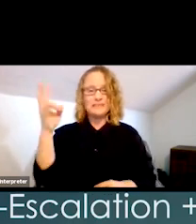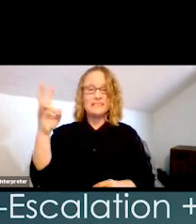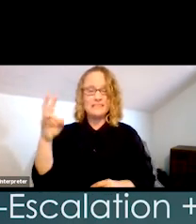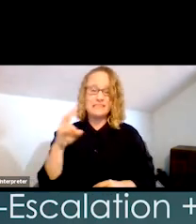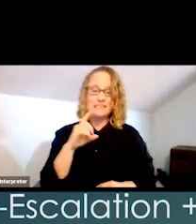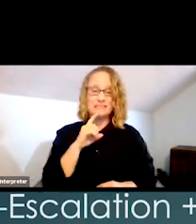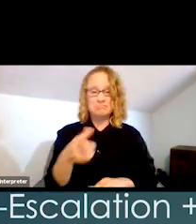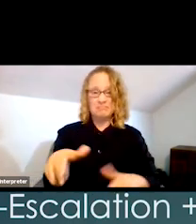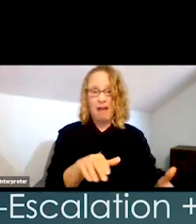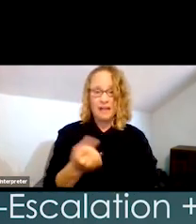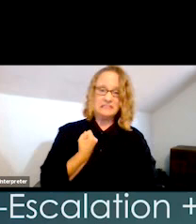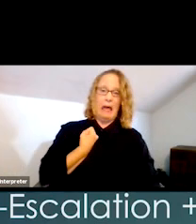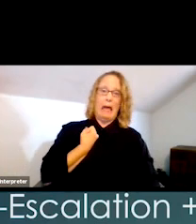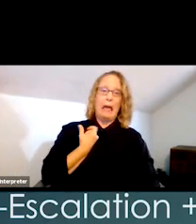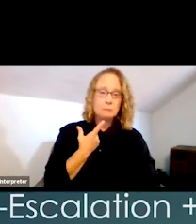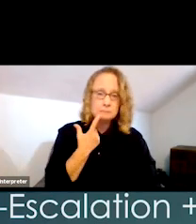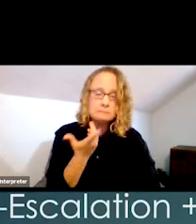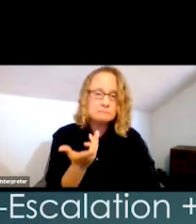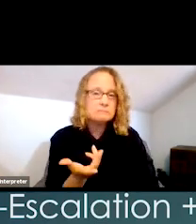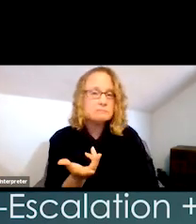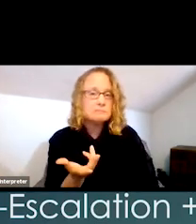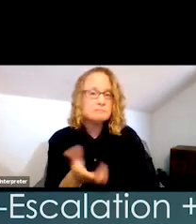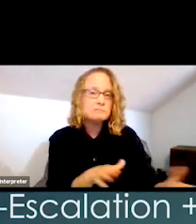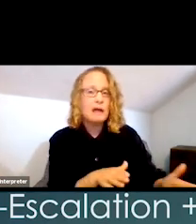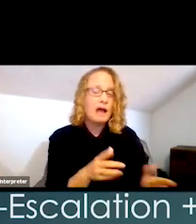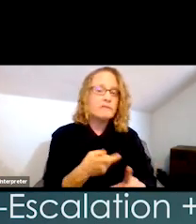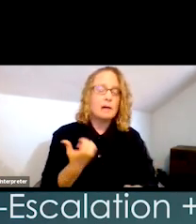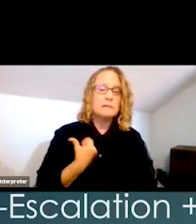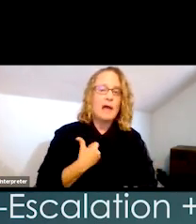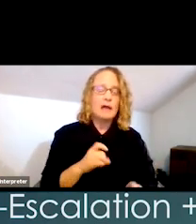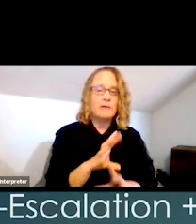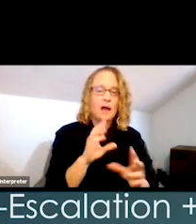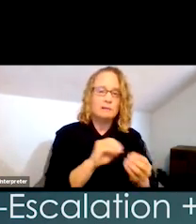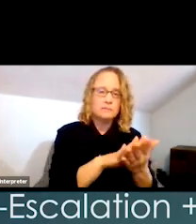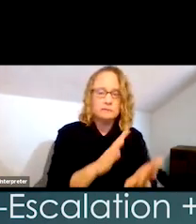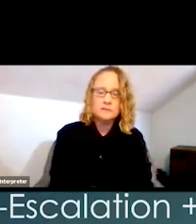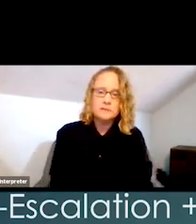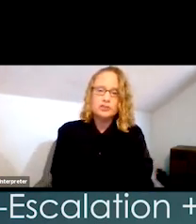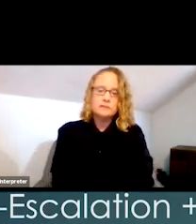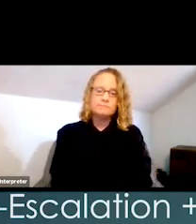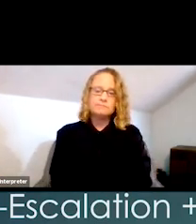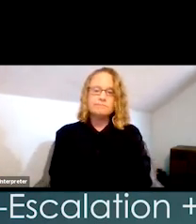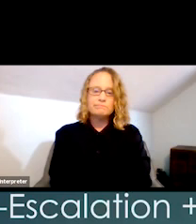Next slide, please. Of course, there was a downside to being a gang member.